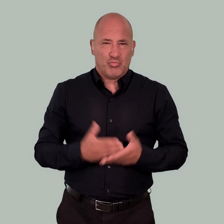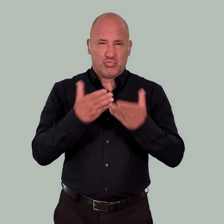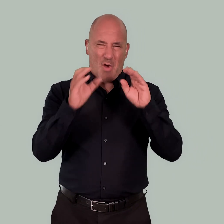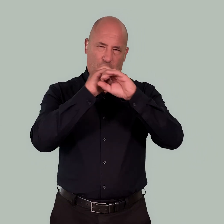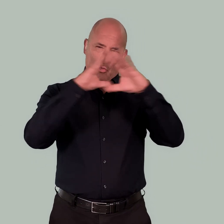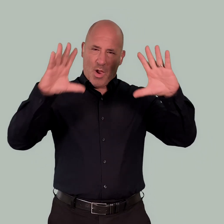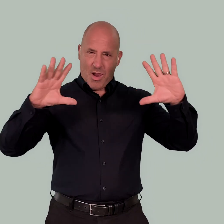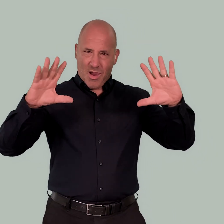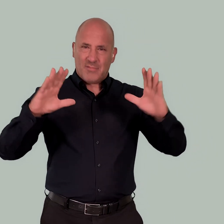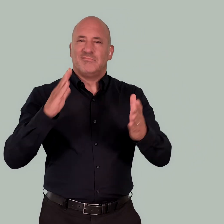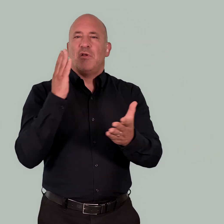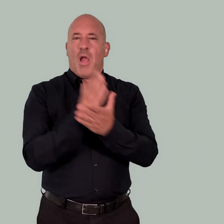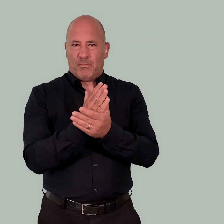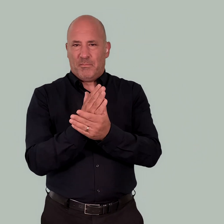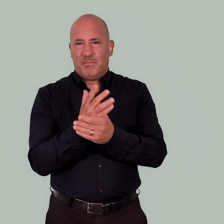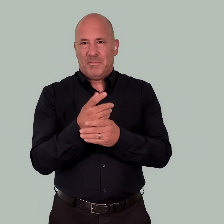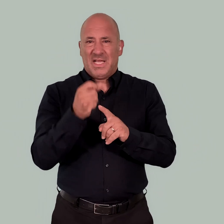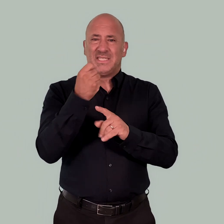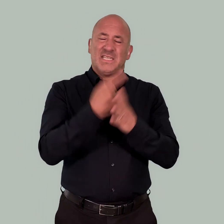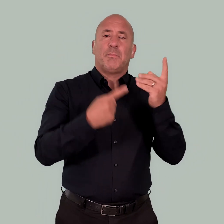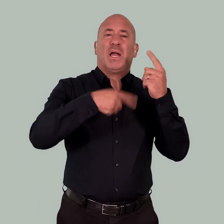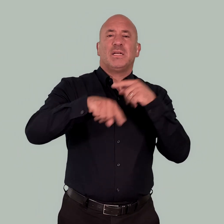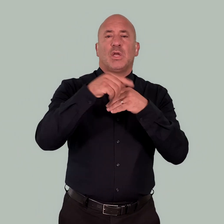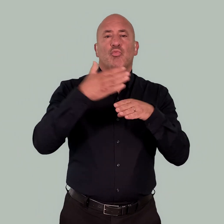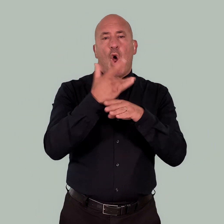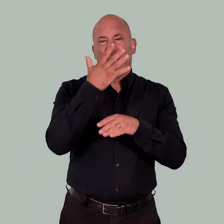2.28 The general picture has therefore been of an increase in prevalence